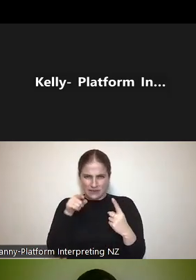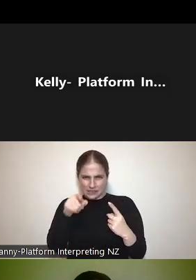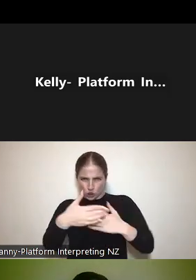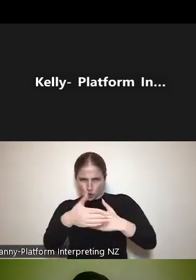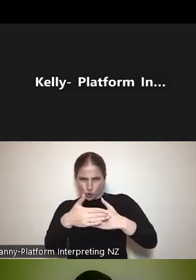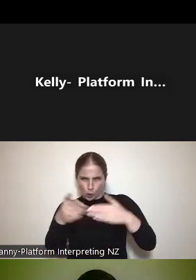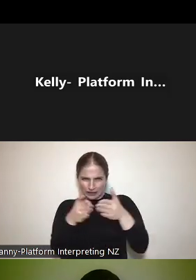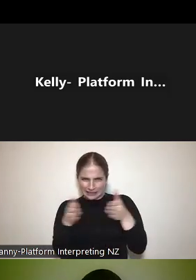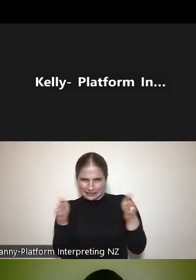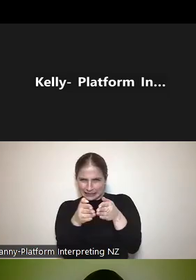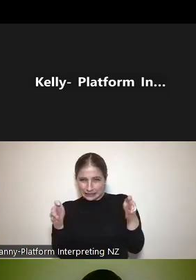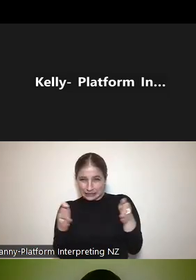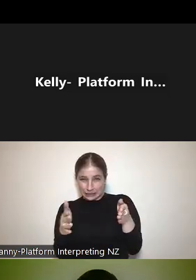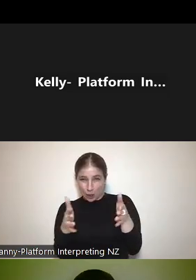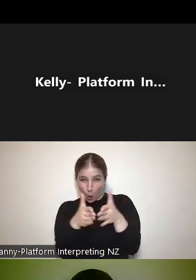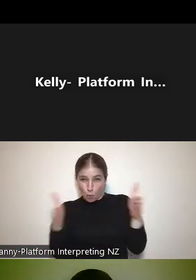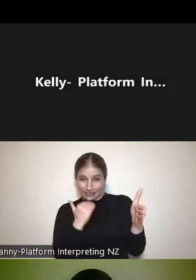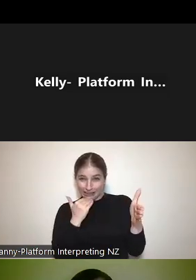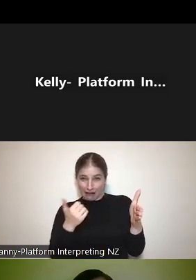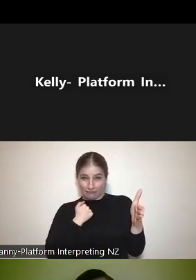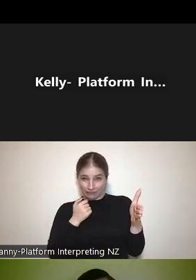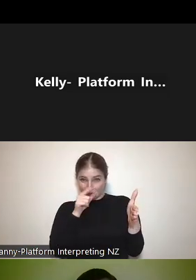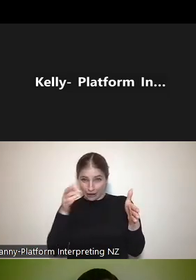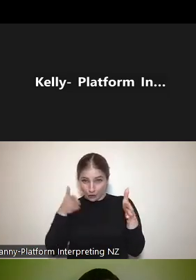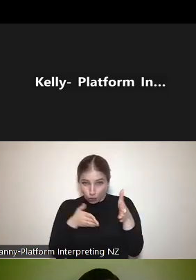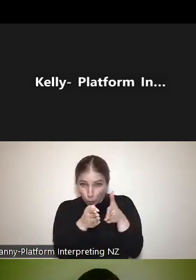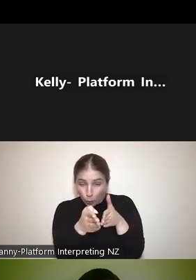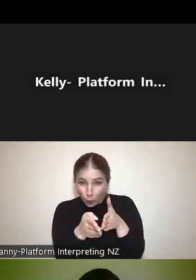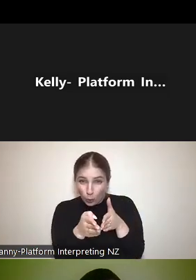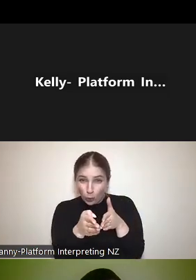floor flat? Is there a carpet that I need to call about? So it's really handy.